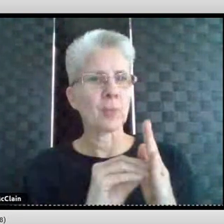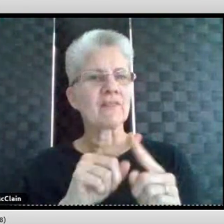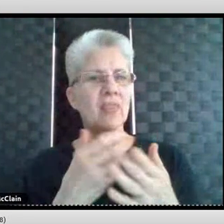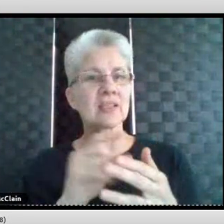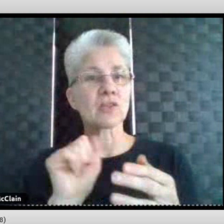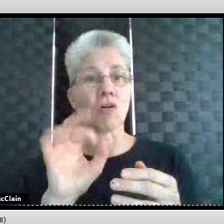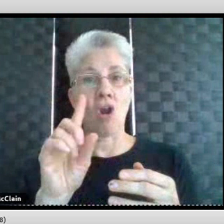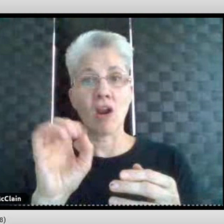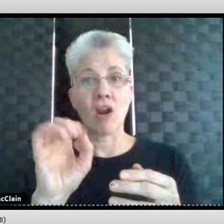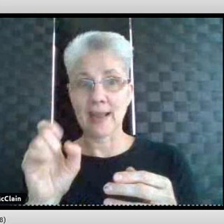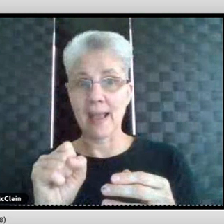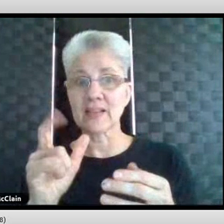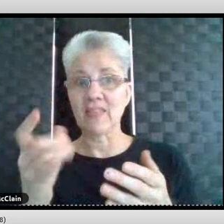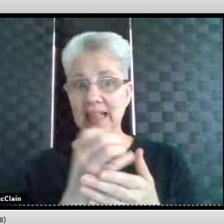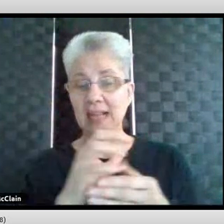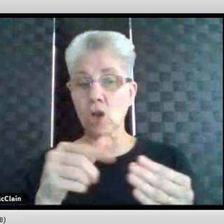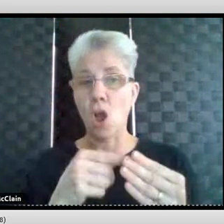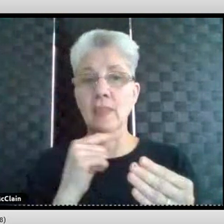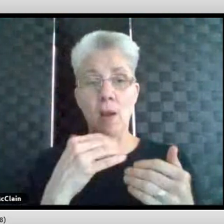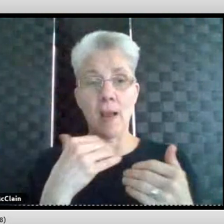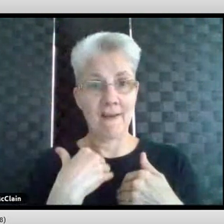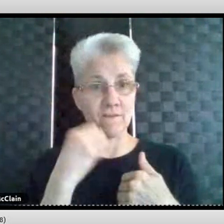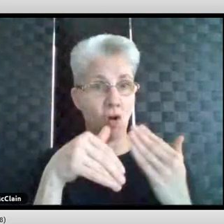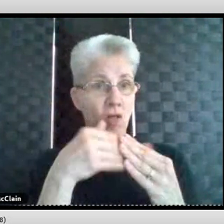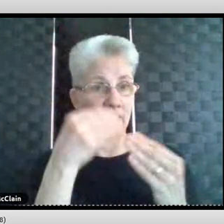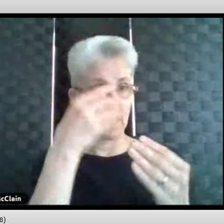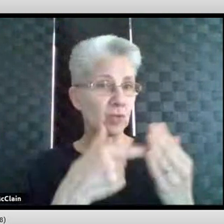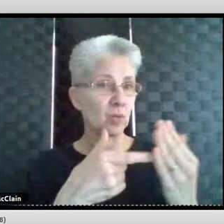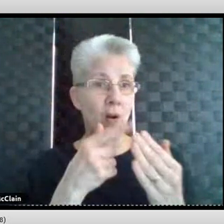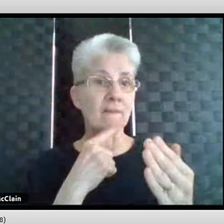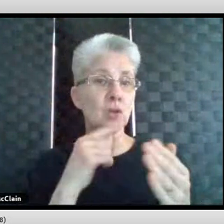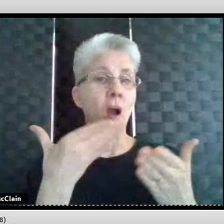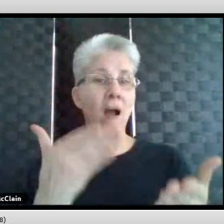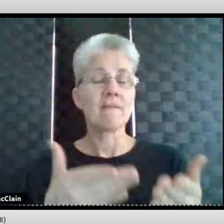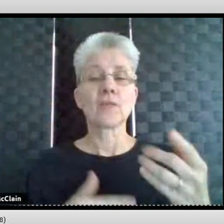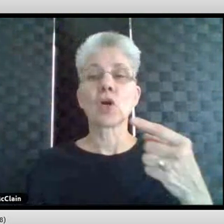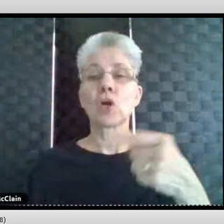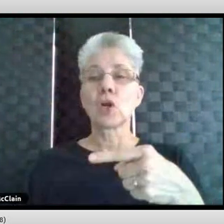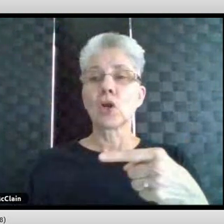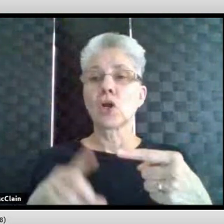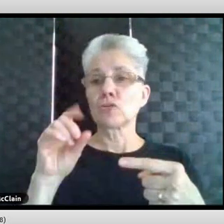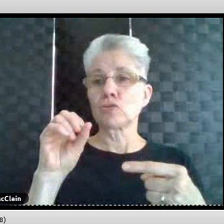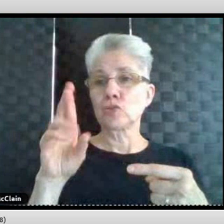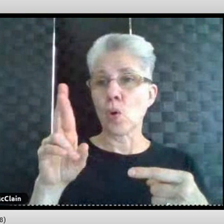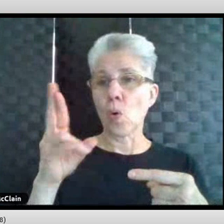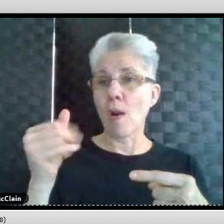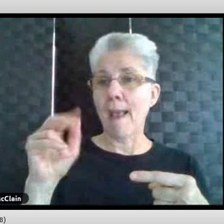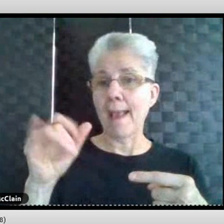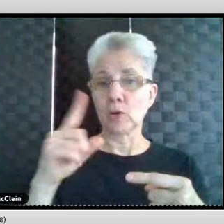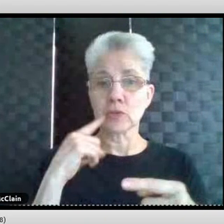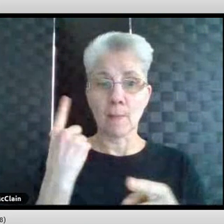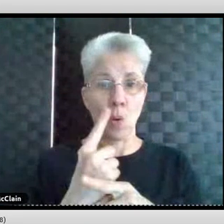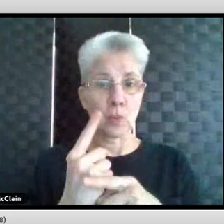and if they collect all of them, they'll have all of the information about whatever it is you're going to offer them. Door hangers, if it's appropriate.